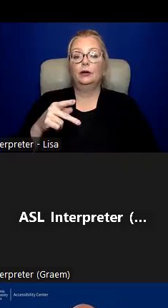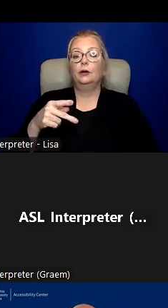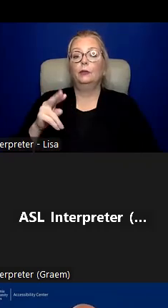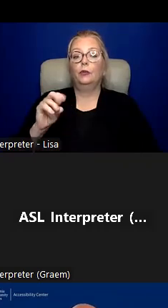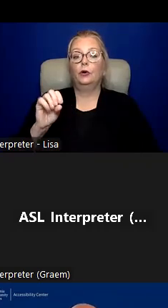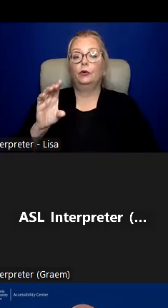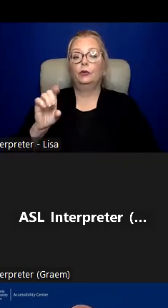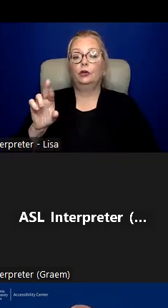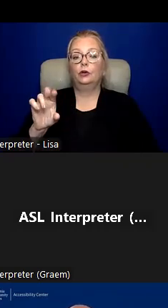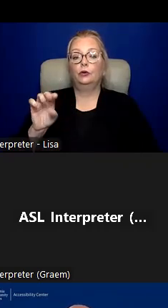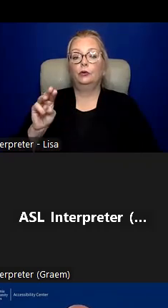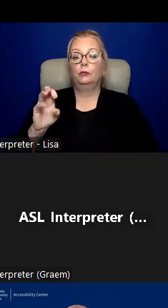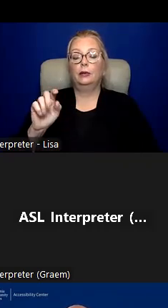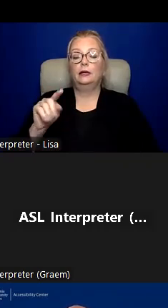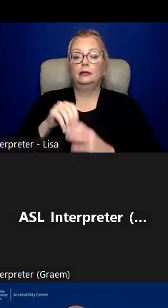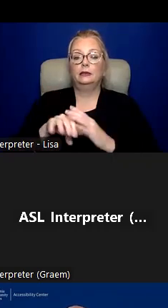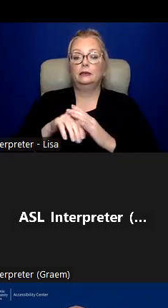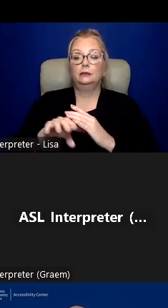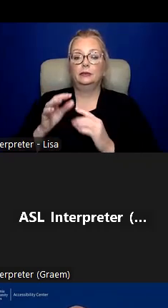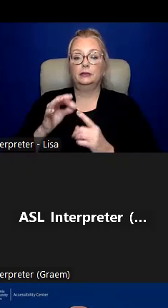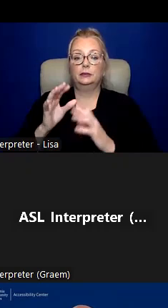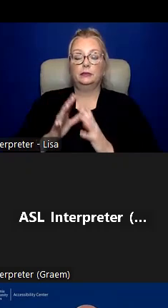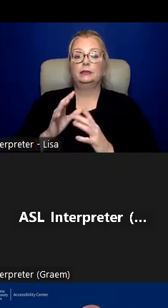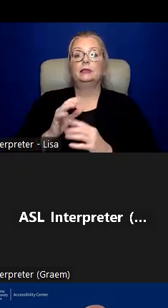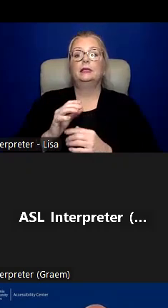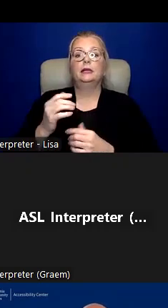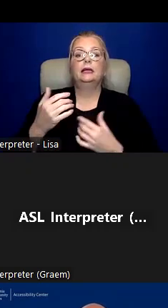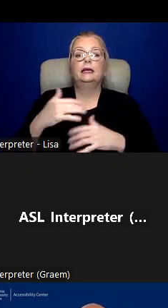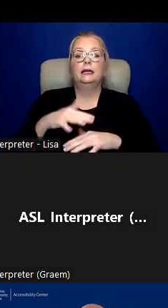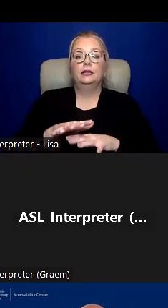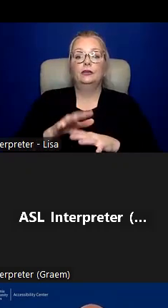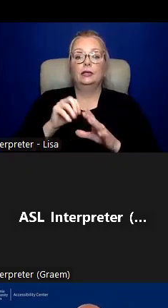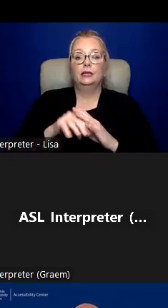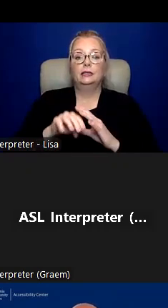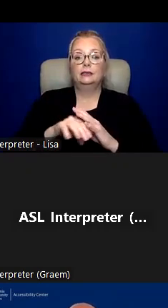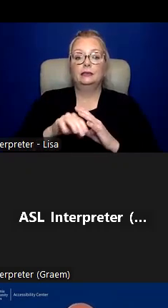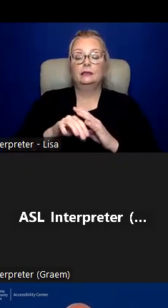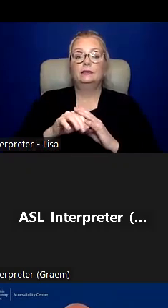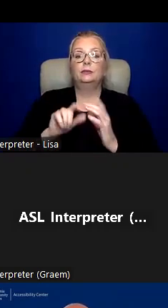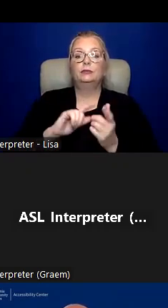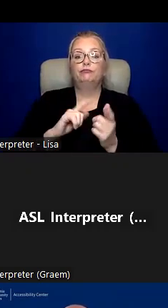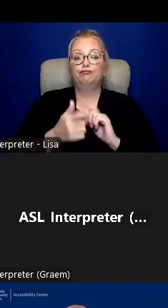In this presentation, I'm going to be talking about integrating accessibility into your ICT procurement